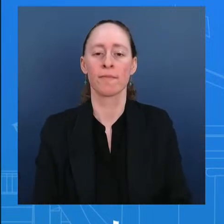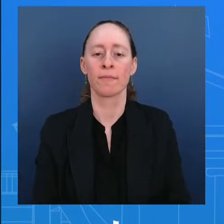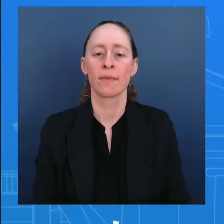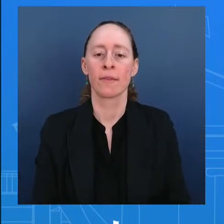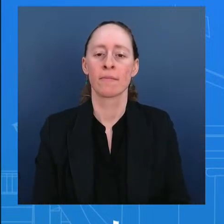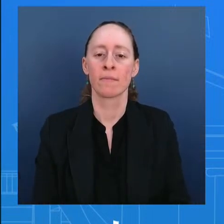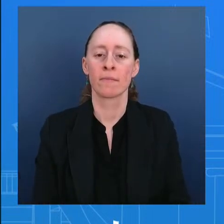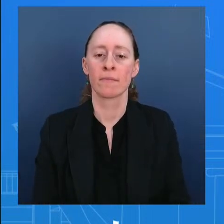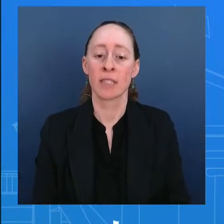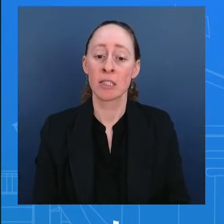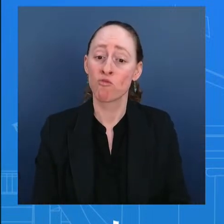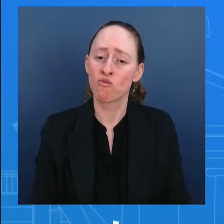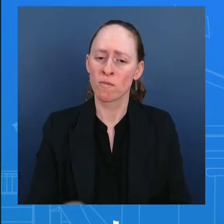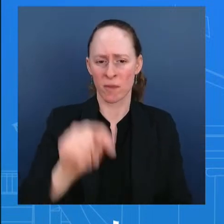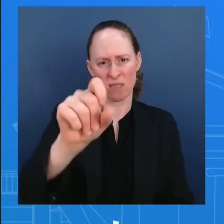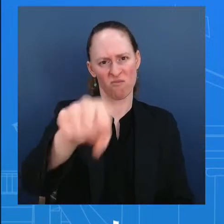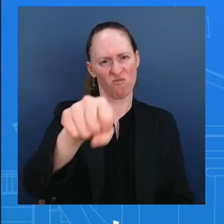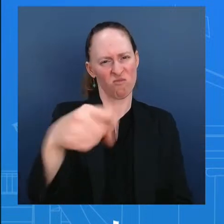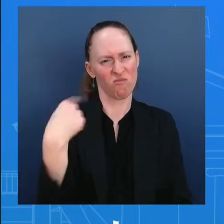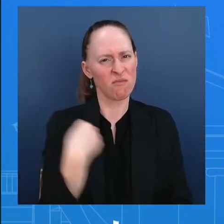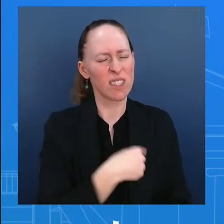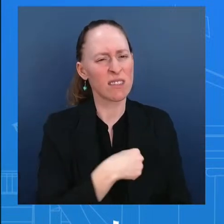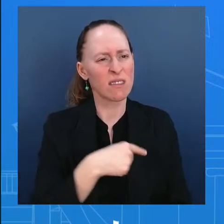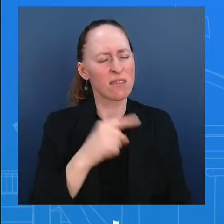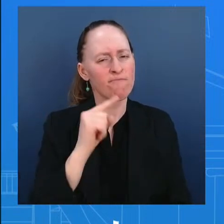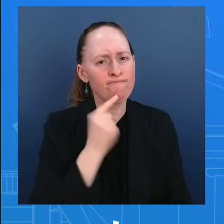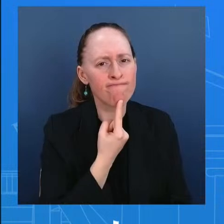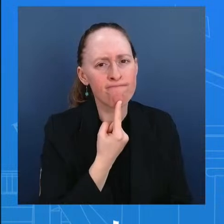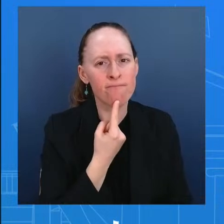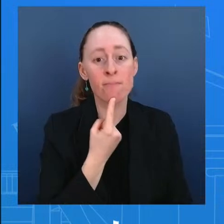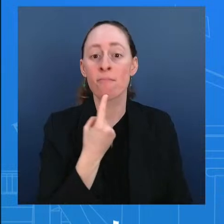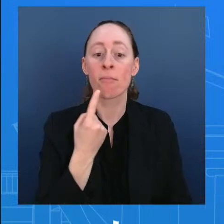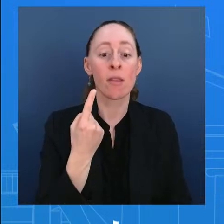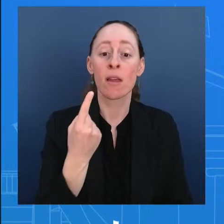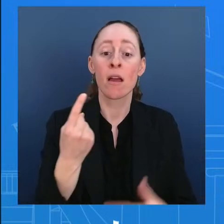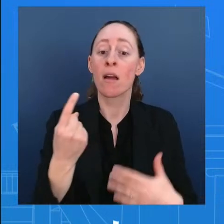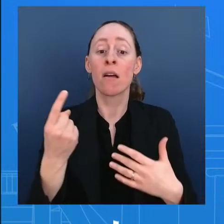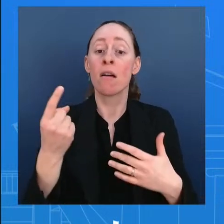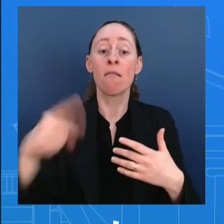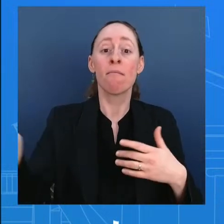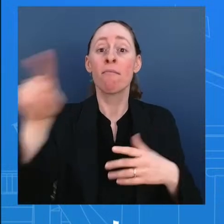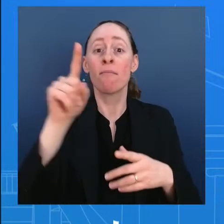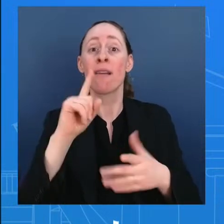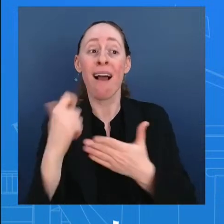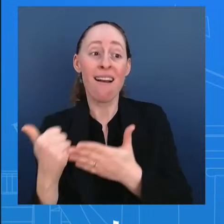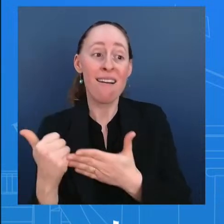when it comes to humanitarian aid and humanitarian workers being able to be allowed to do the job.